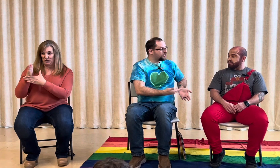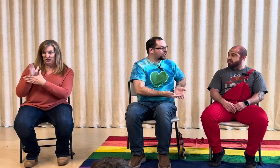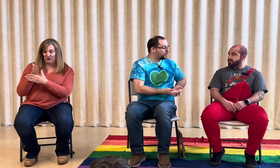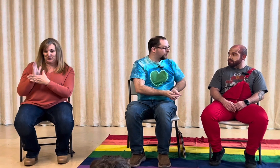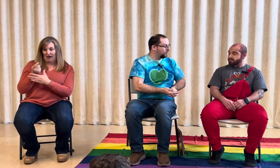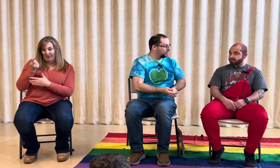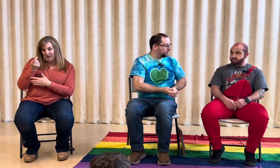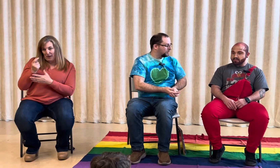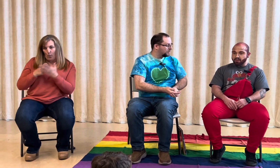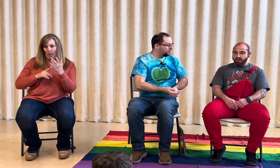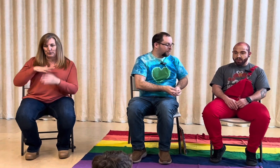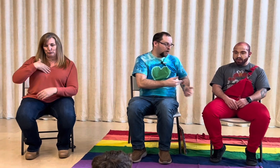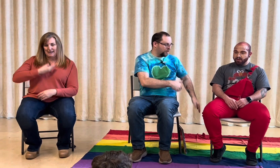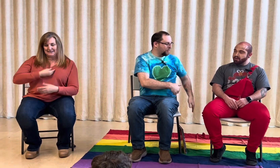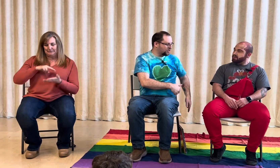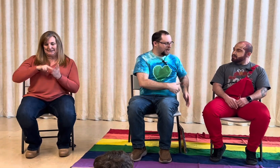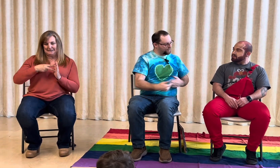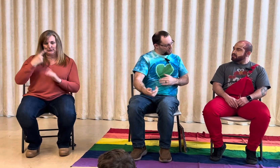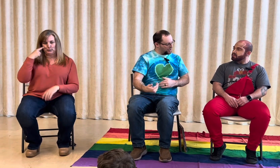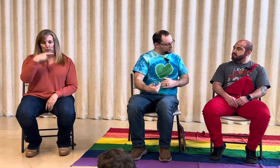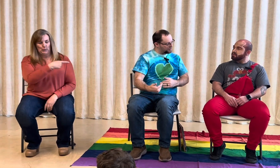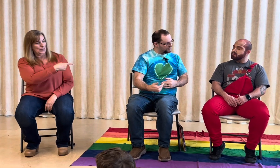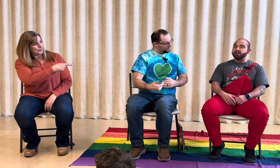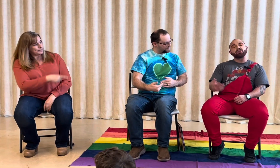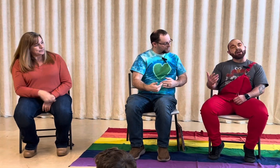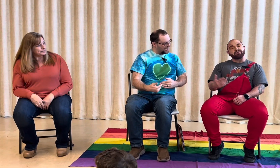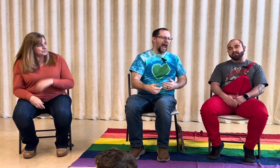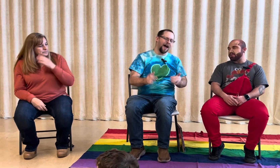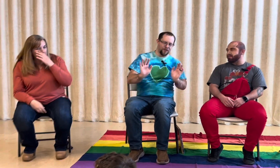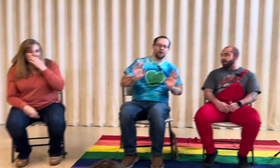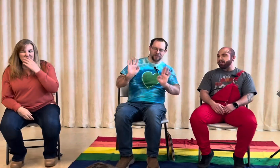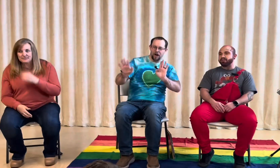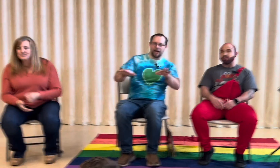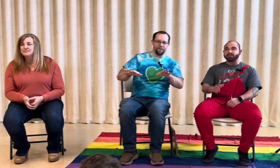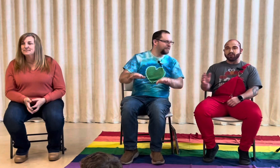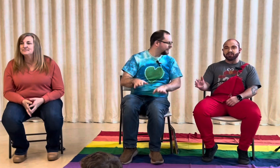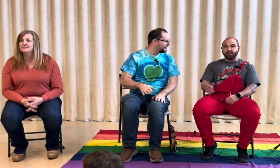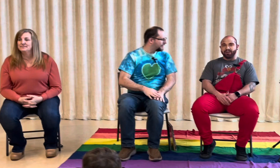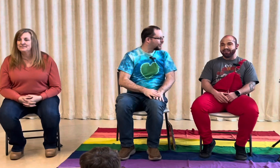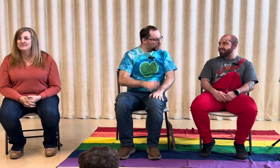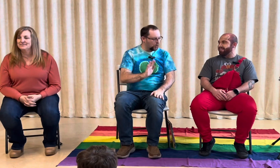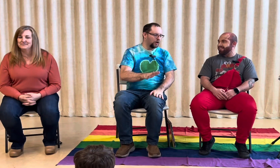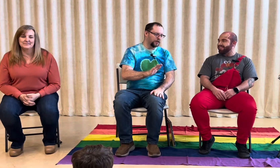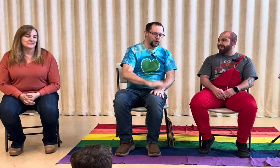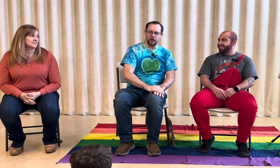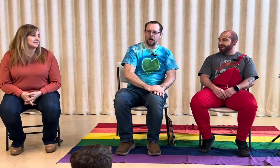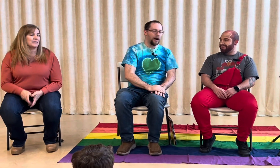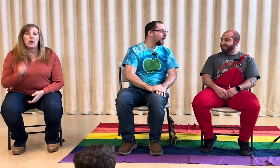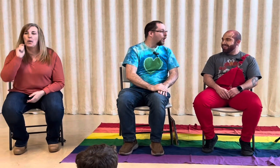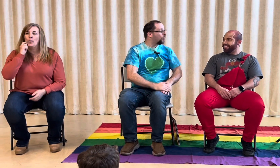means to you before the books? Or after the books? BUSTER: We can do it after the books. AARON: After the books. BUSTER: I think the books will explain it. AARON: Cool! Cool. All right,